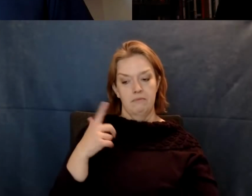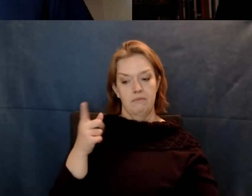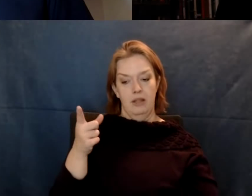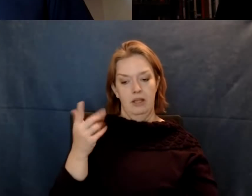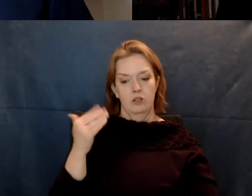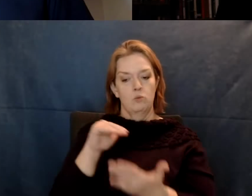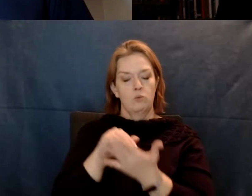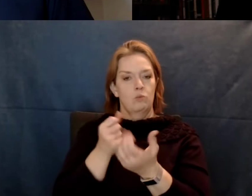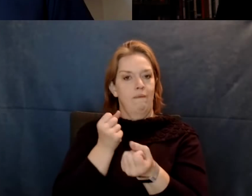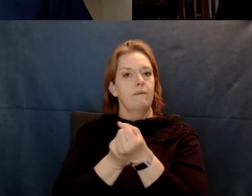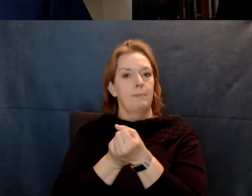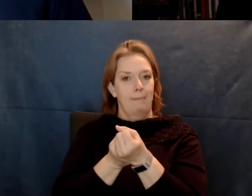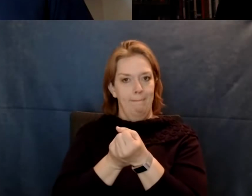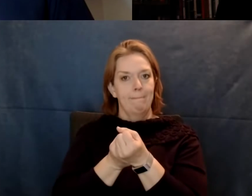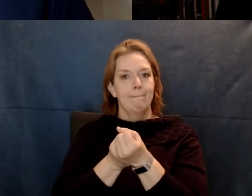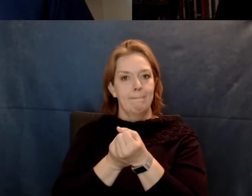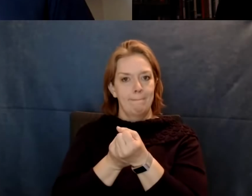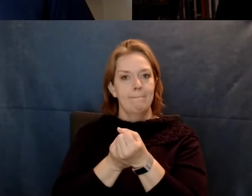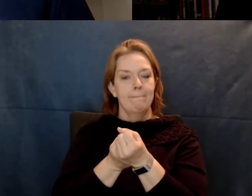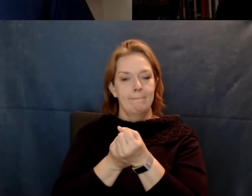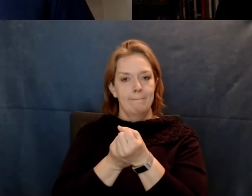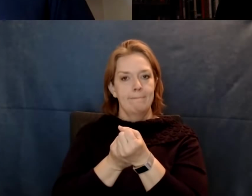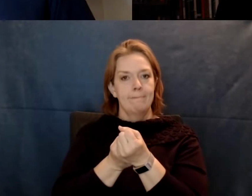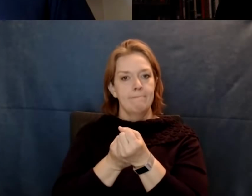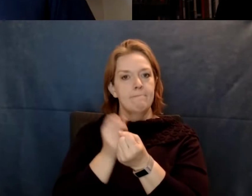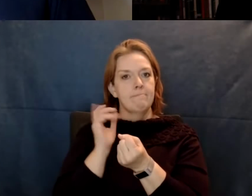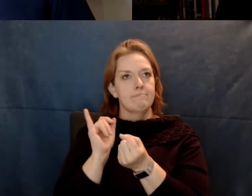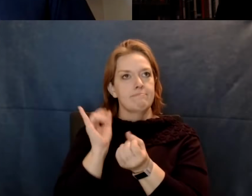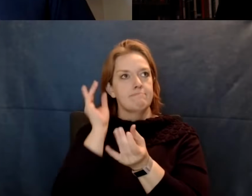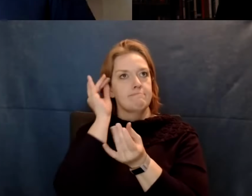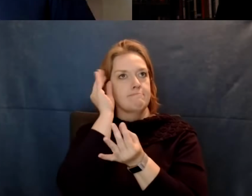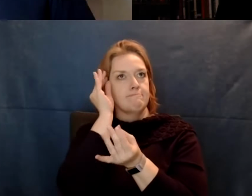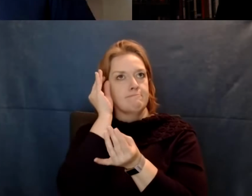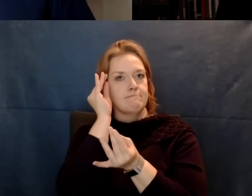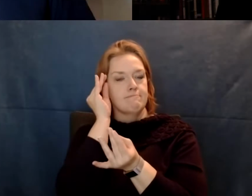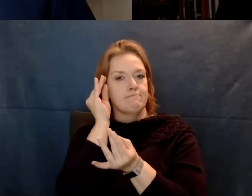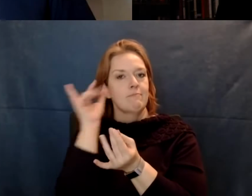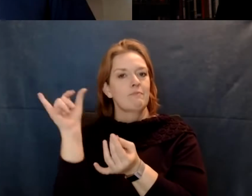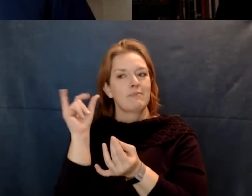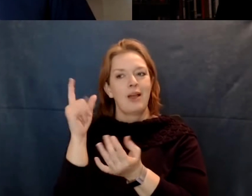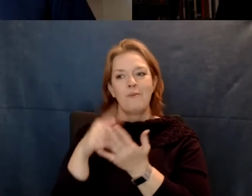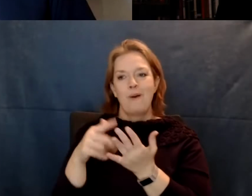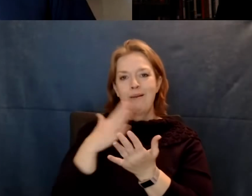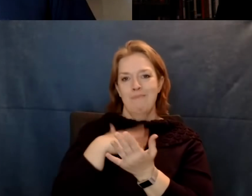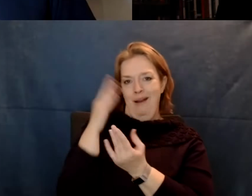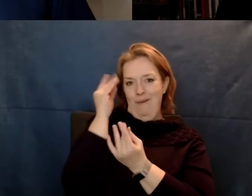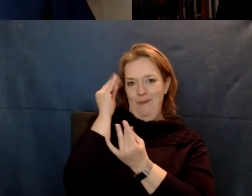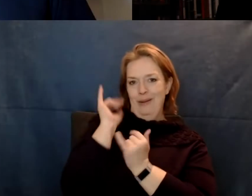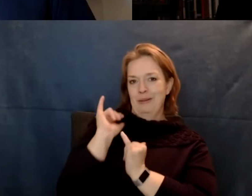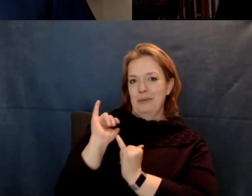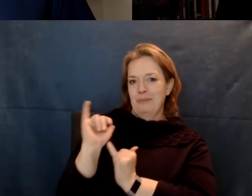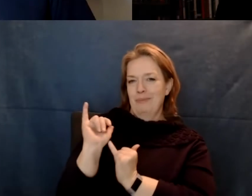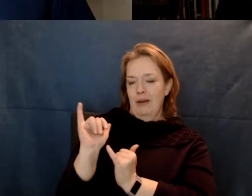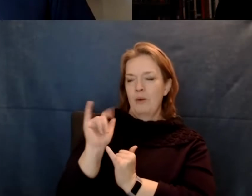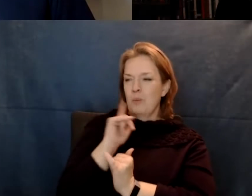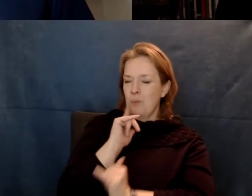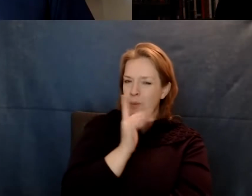sort of train of thought that I came here for and that's, and that's been powerful to